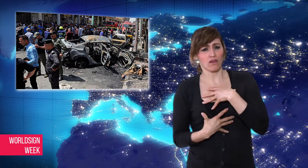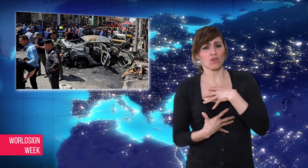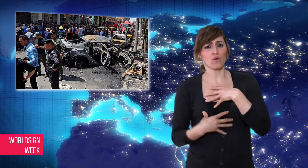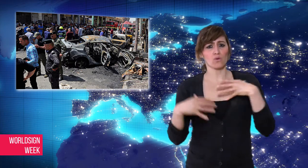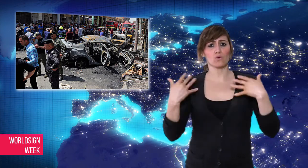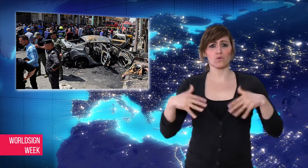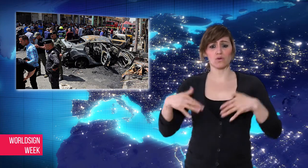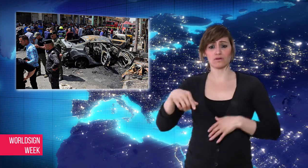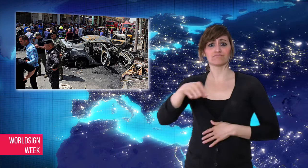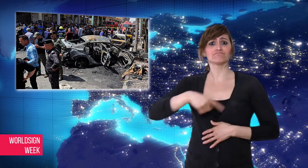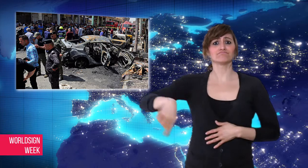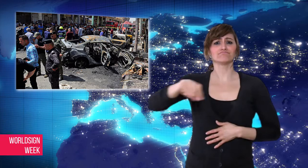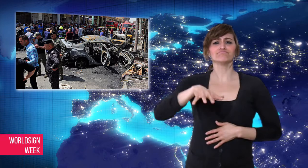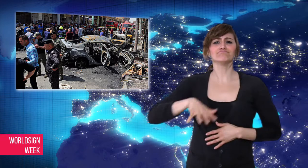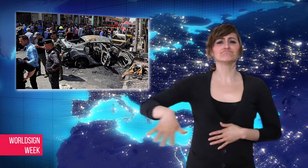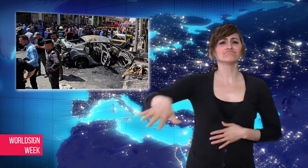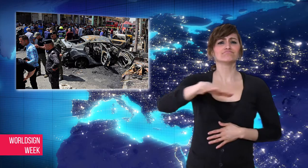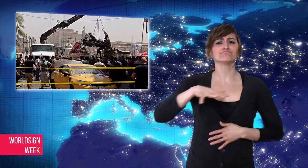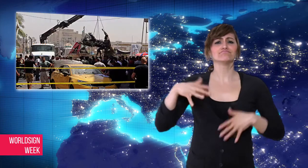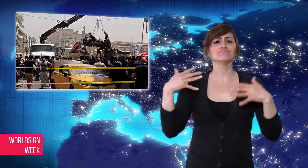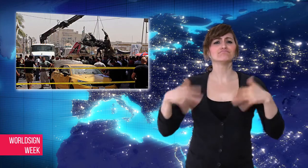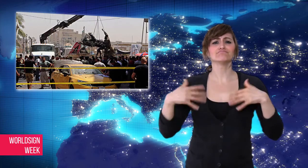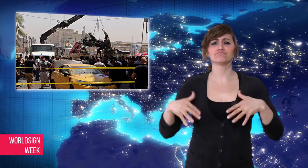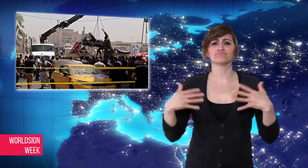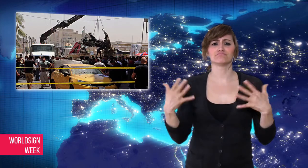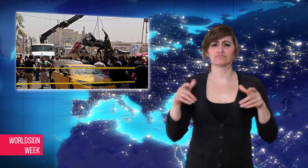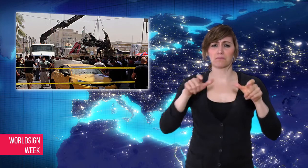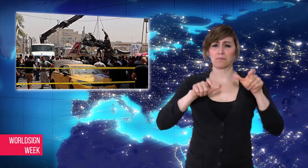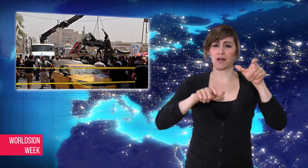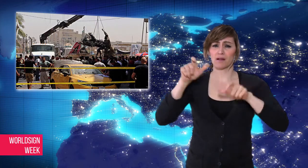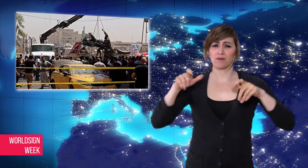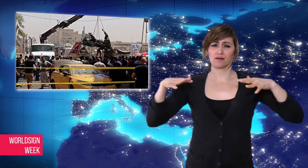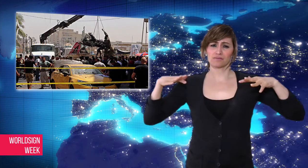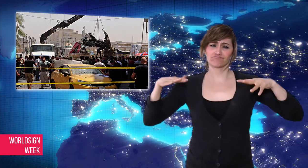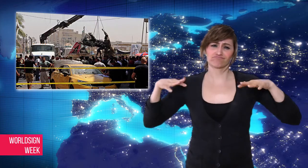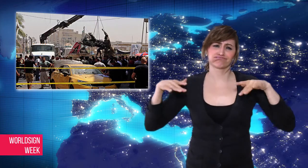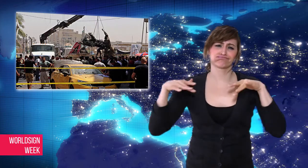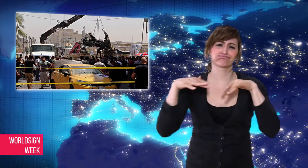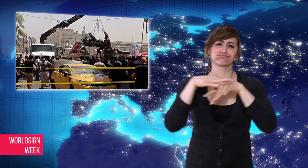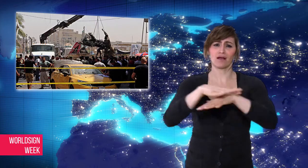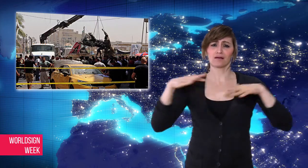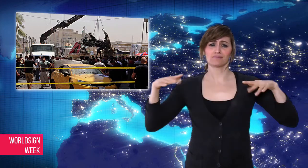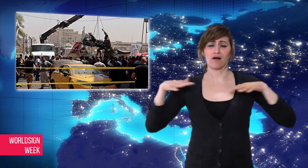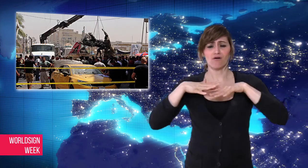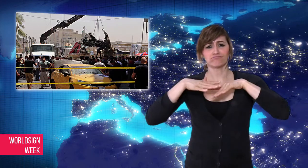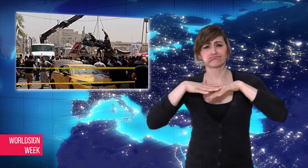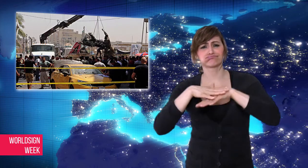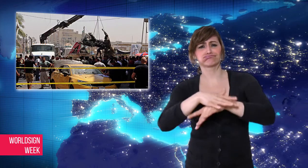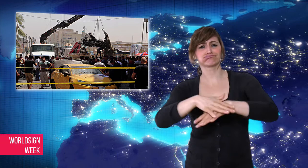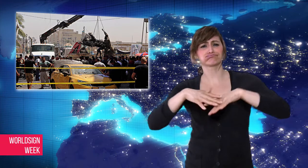whose streets were packed with crowds